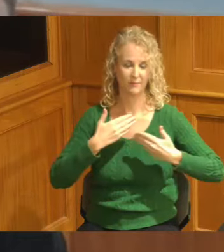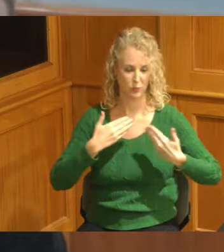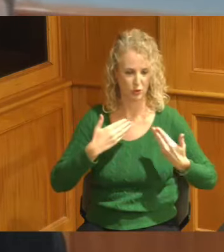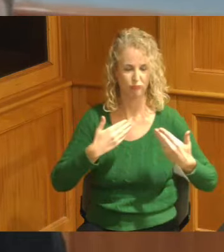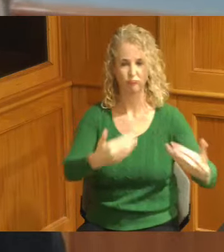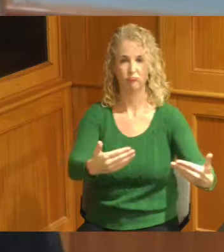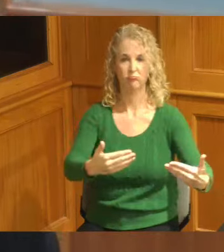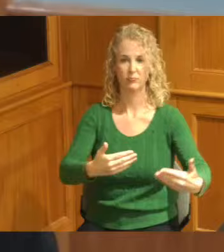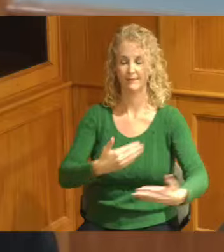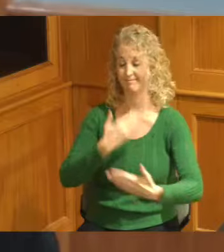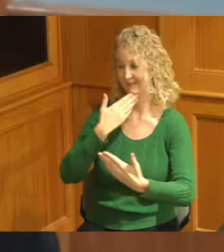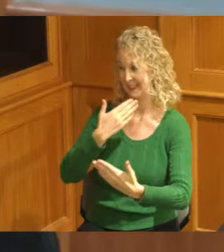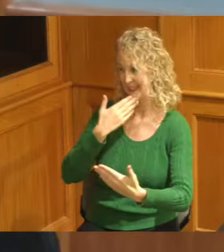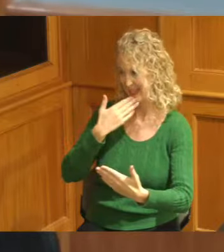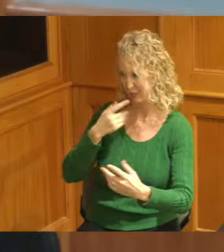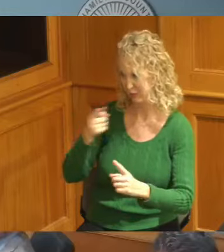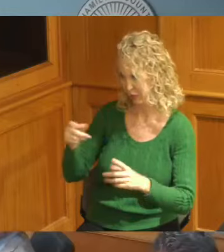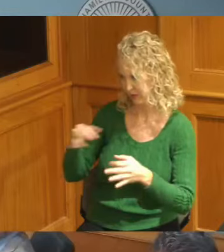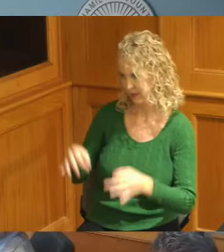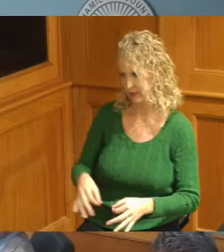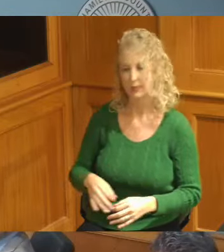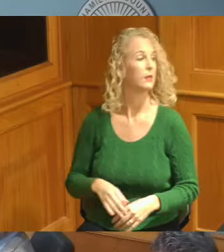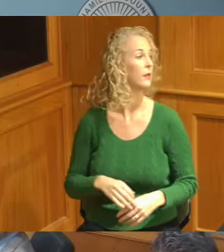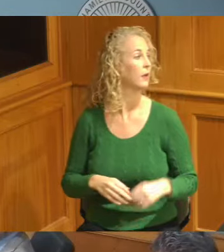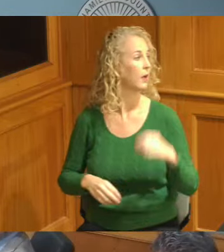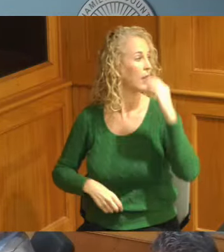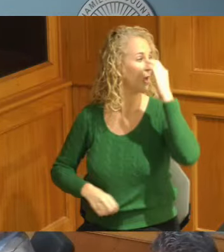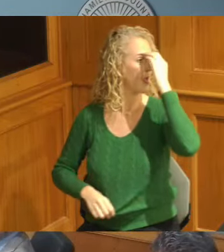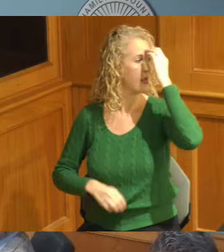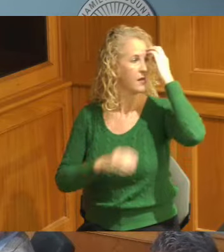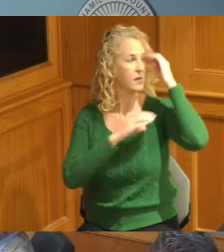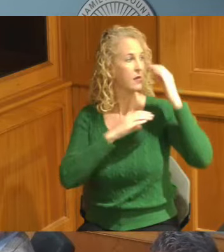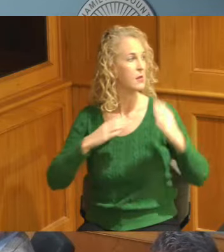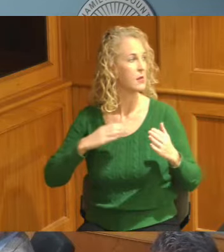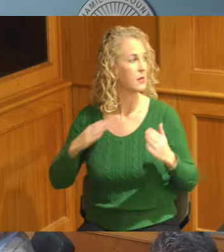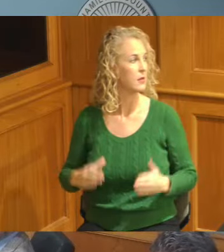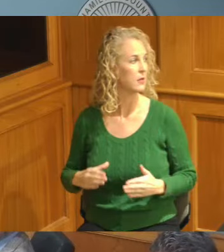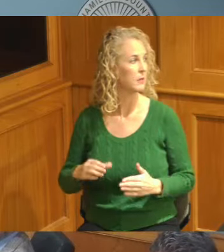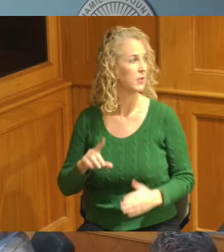so much for the explanation. Really appreciate it. Thank you. Commissioner Summerow Dumas, I